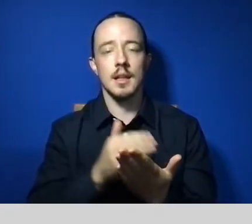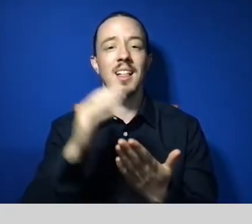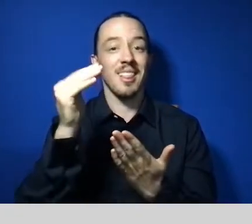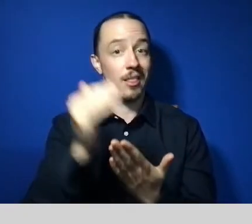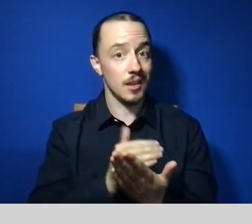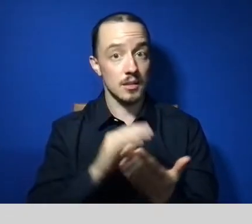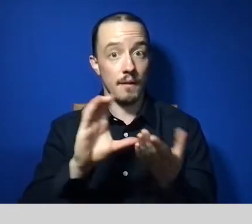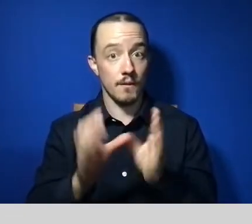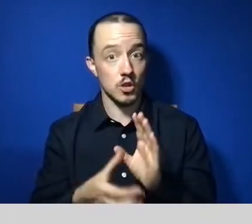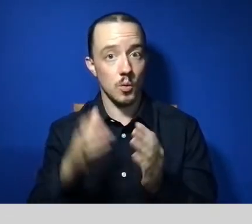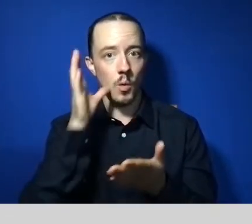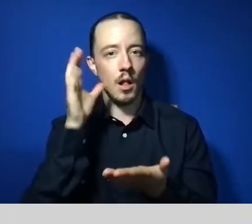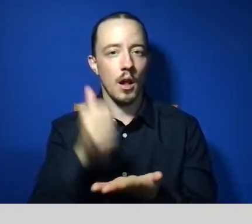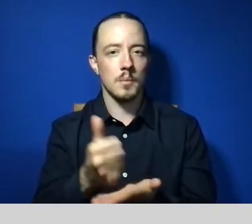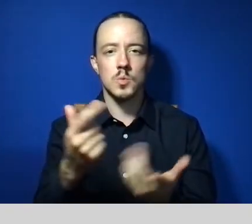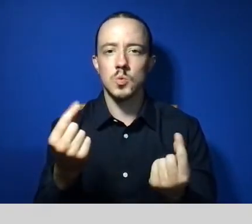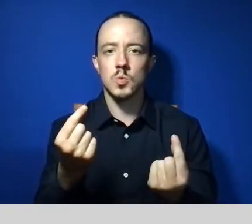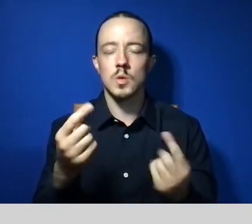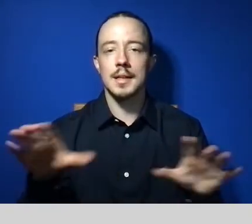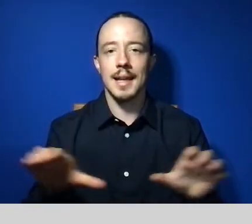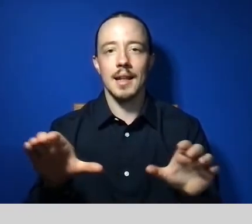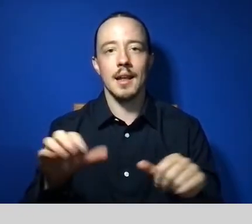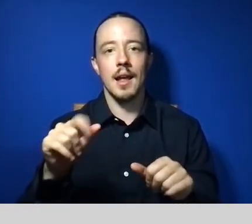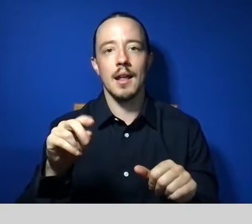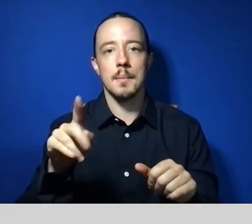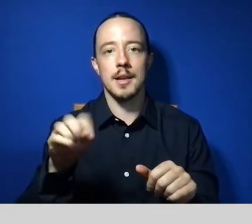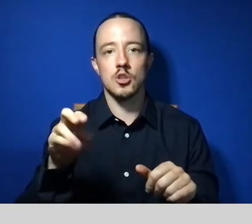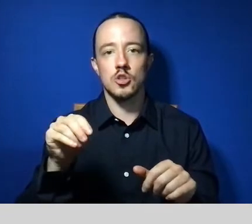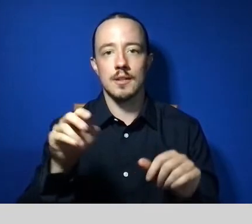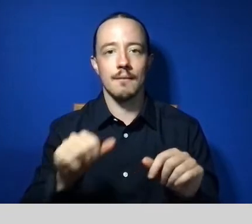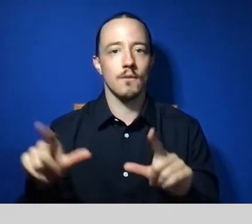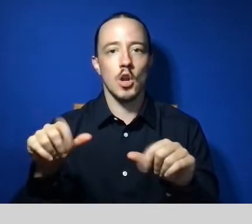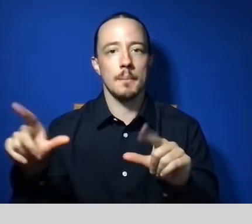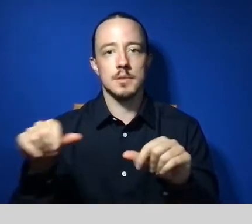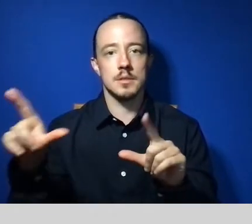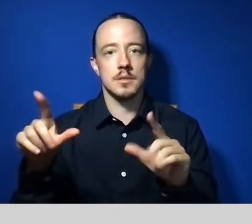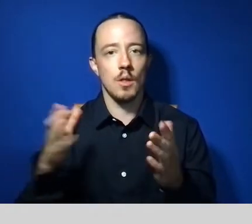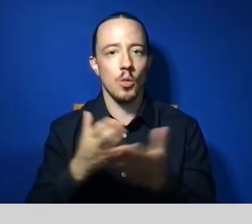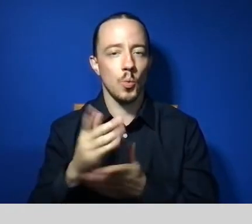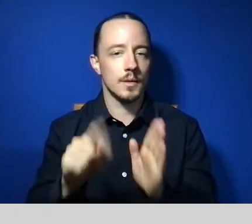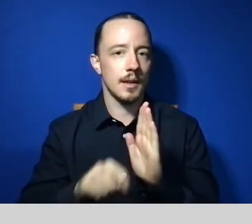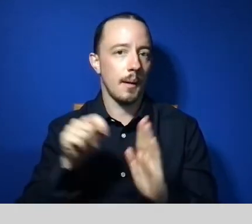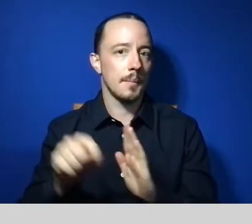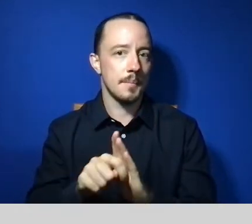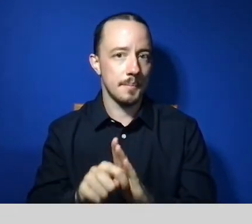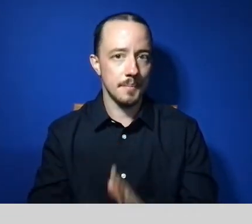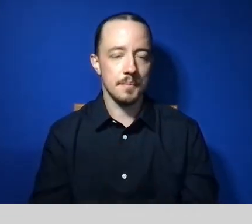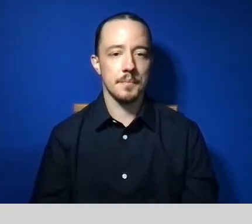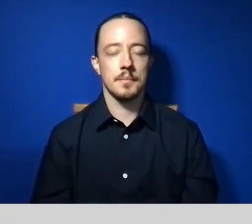And this is going to help us do the animated frames over time. As well,